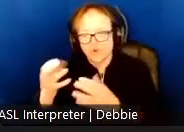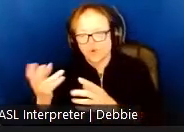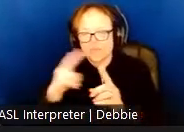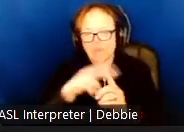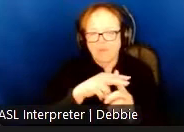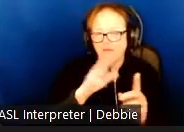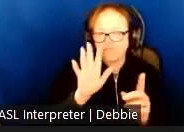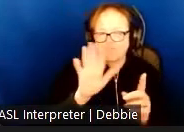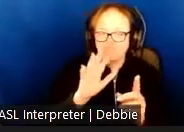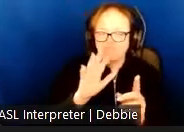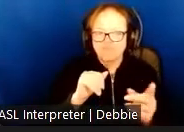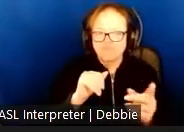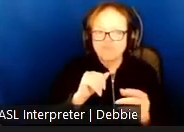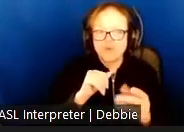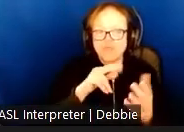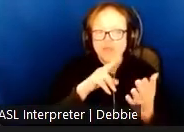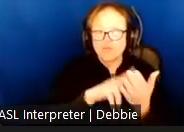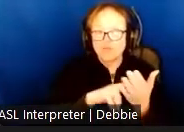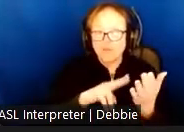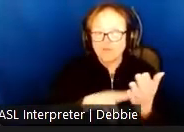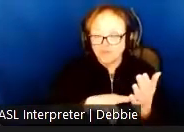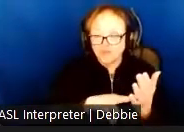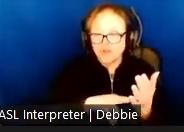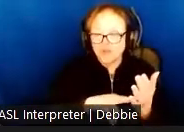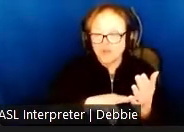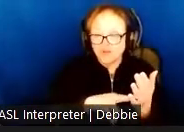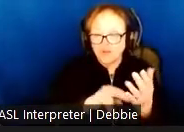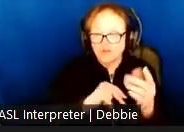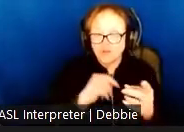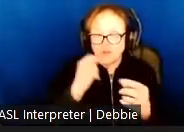button under the login fields to get started.